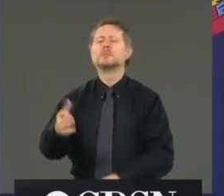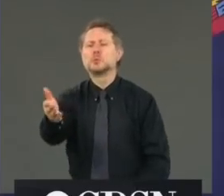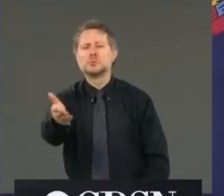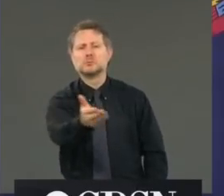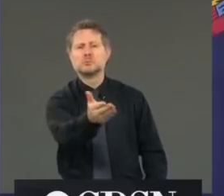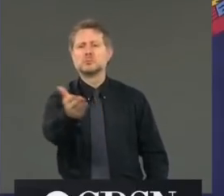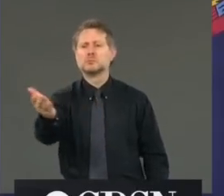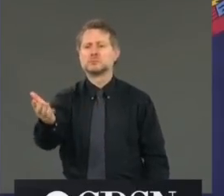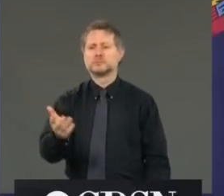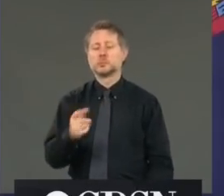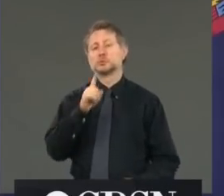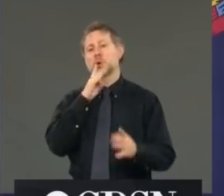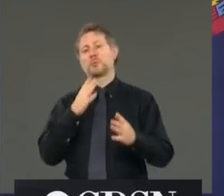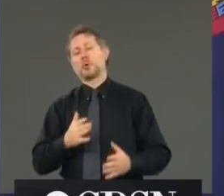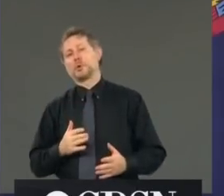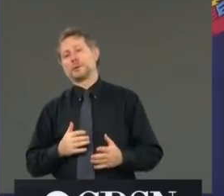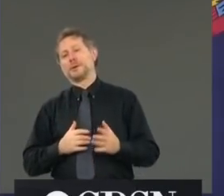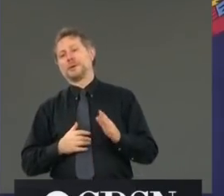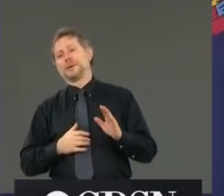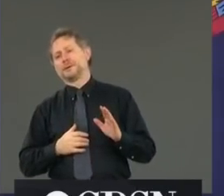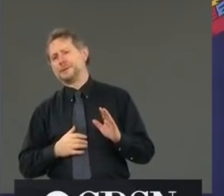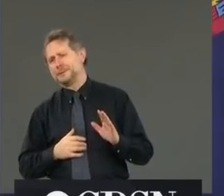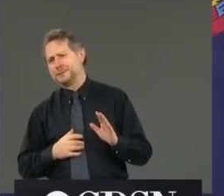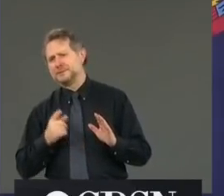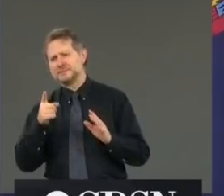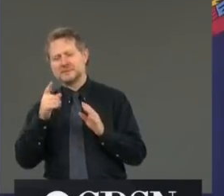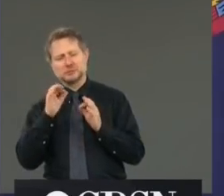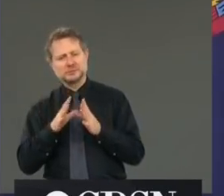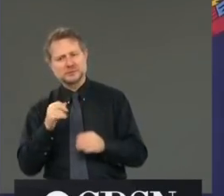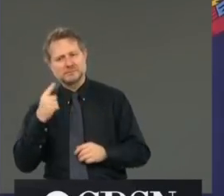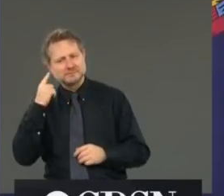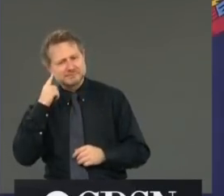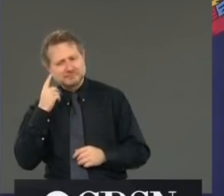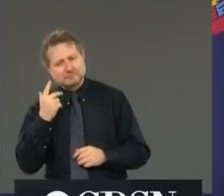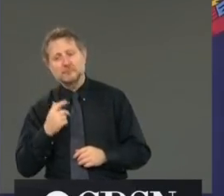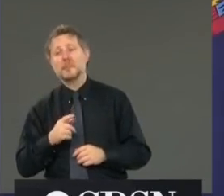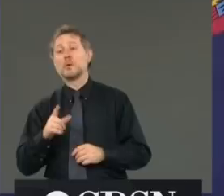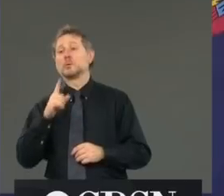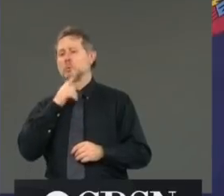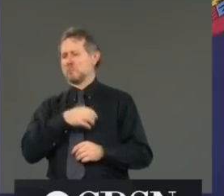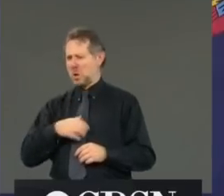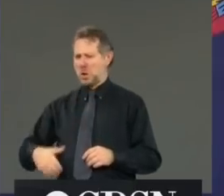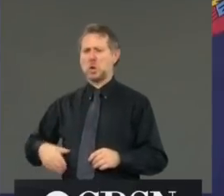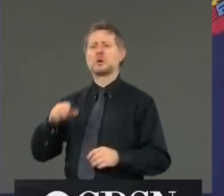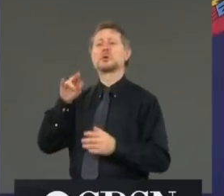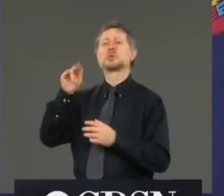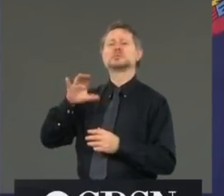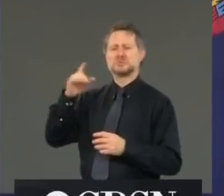THEY NEVER HAVE. SO WHAT HAPPENS THEN? NOTHING.